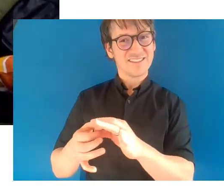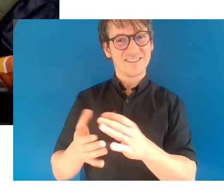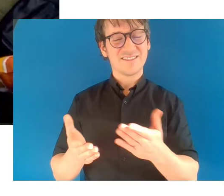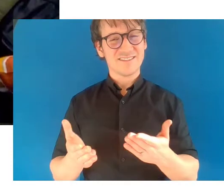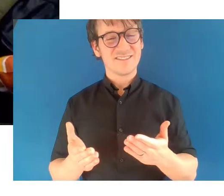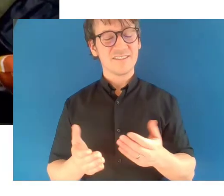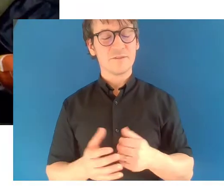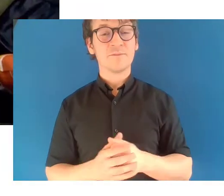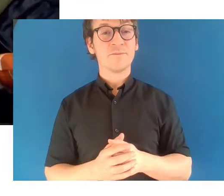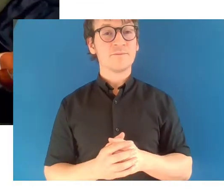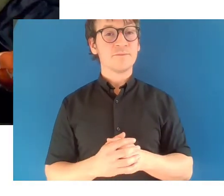Thanks Alex.